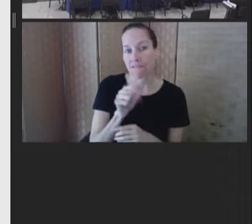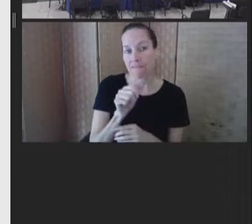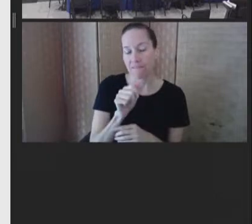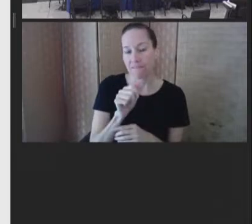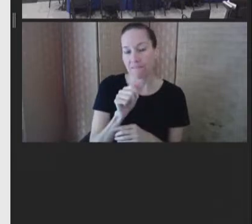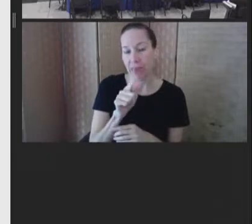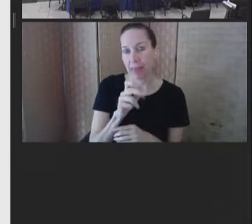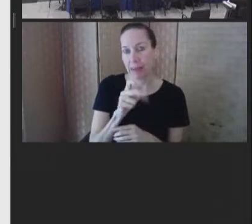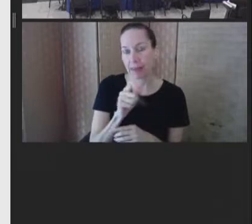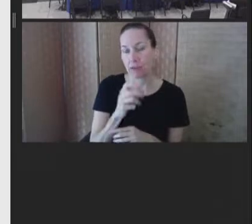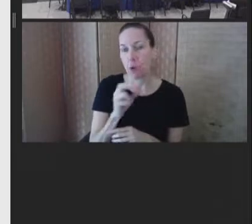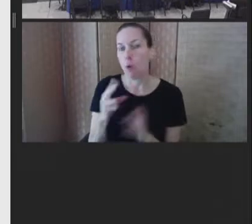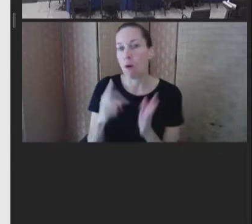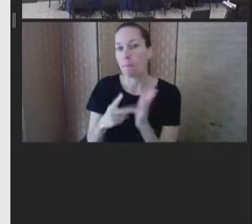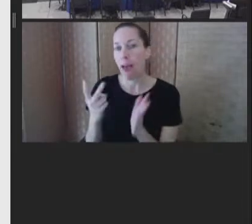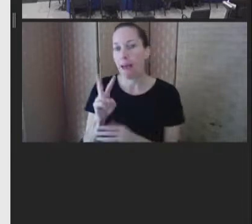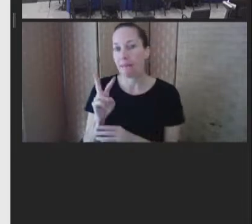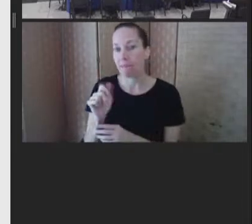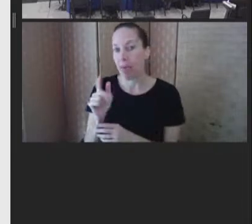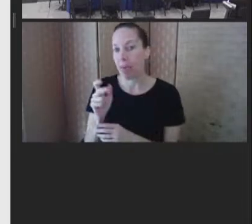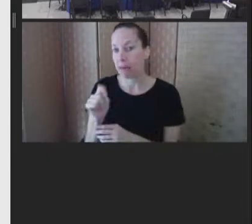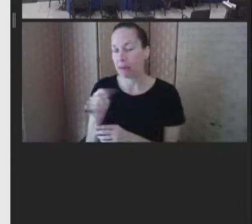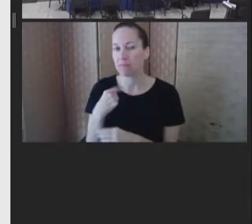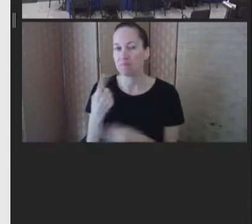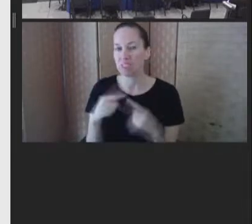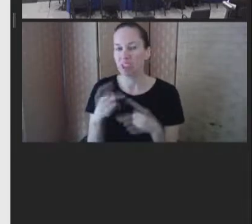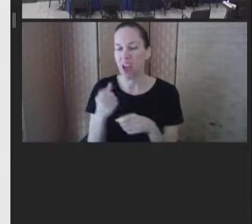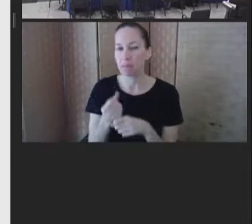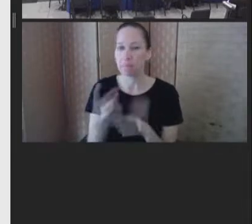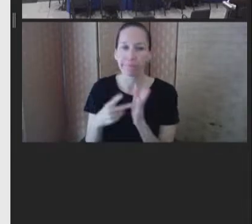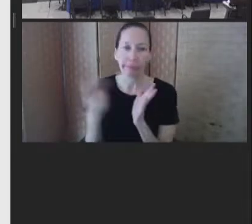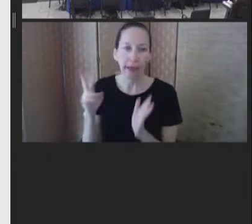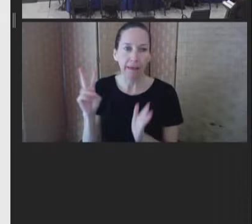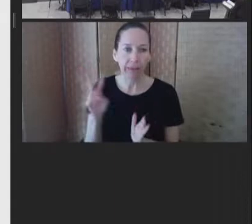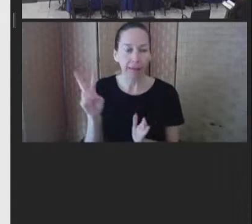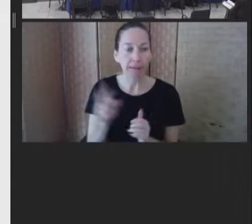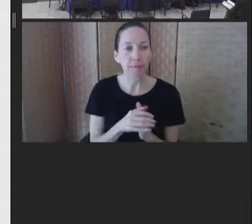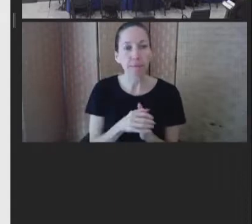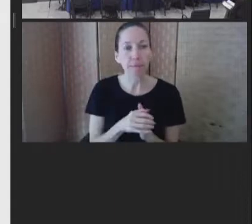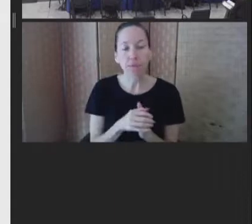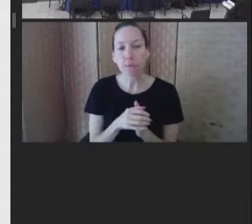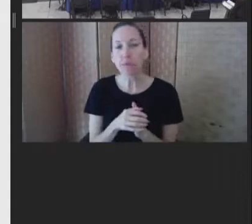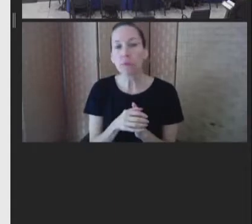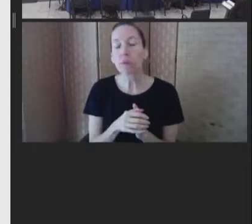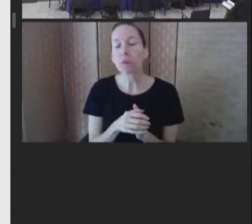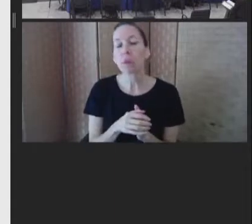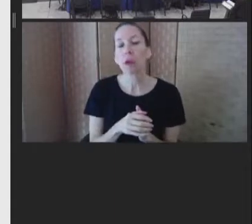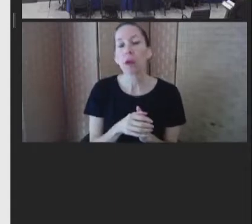and the variants, and sometimes prototype with the variants. We had three stages in COVAIL,